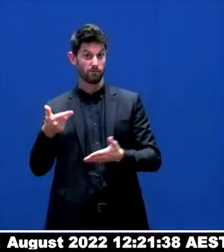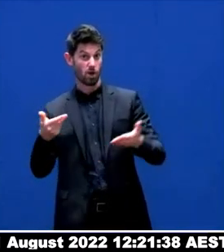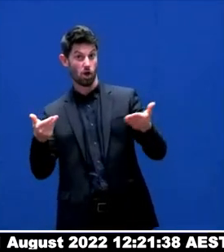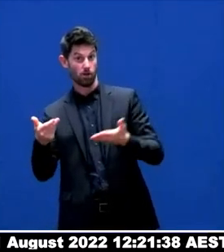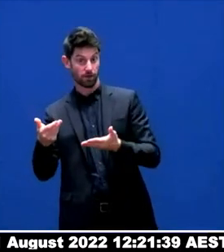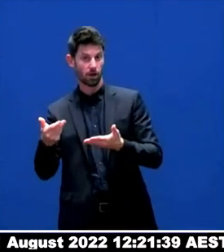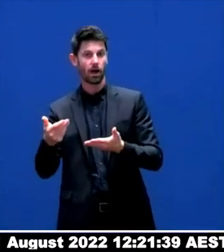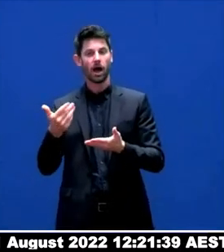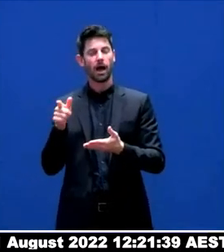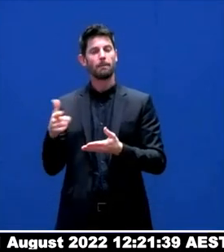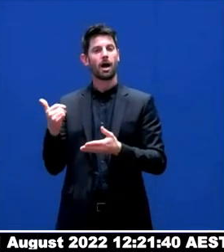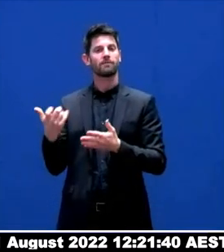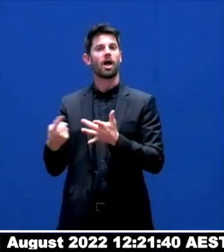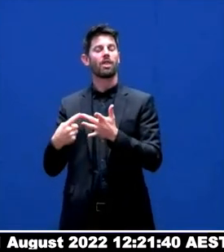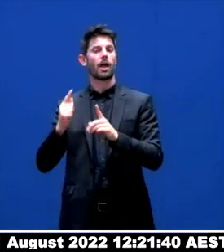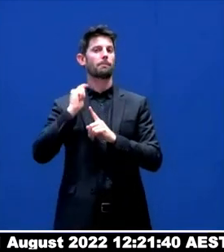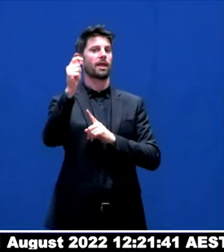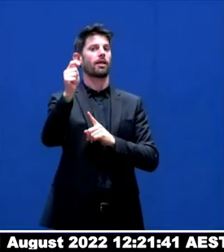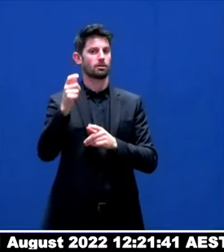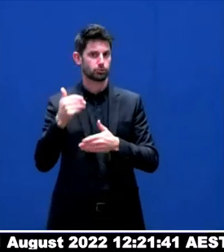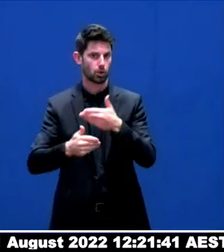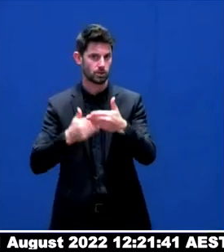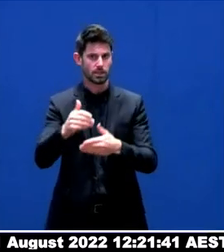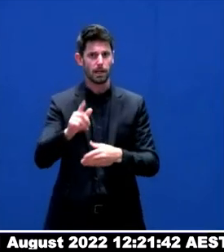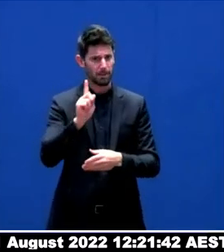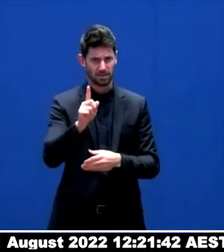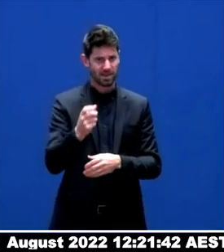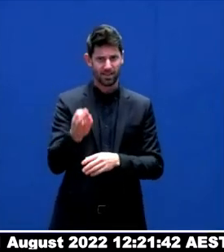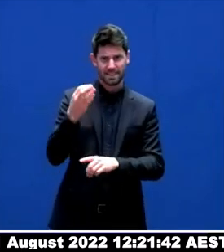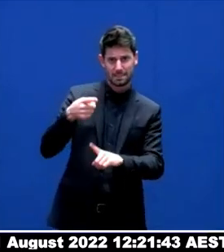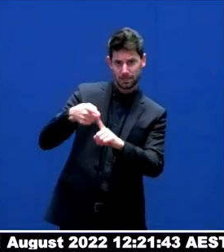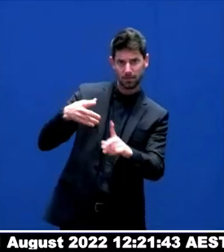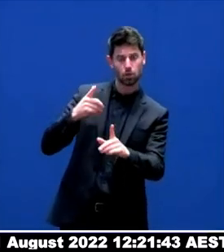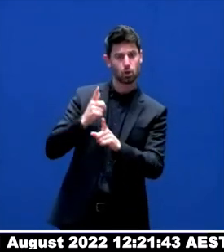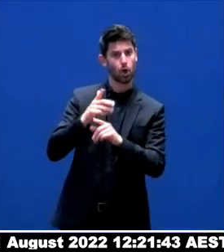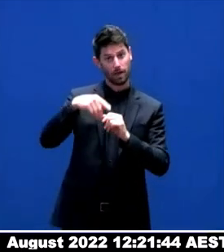processes, but there's nothing specific for people with disability in relation to the